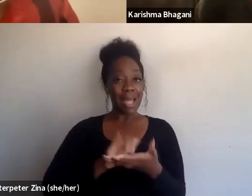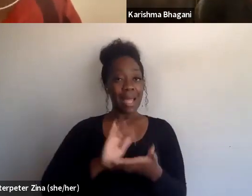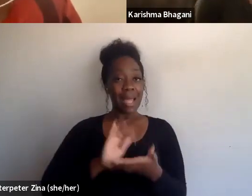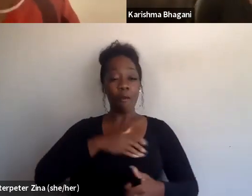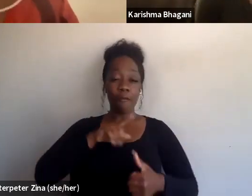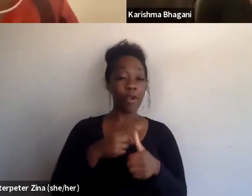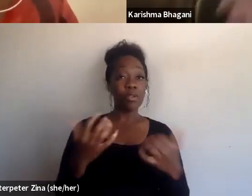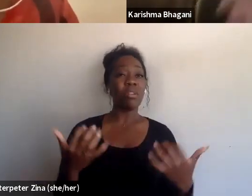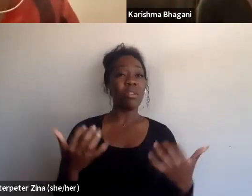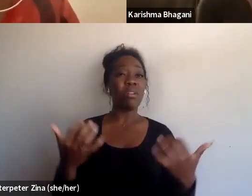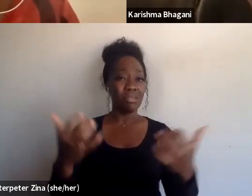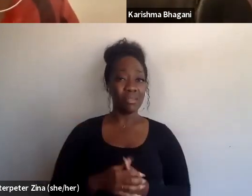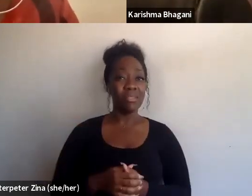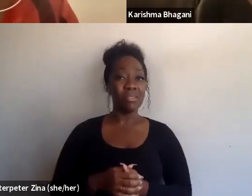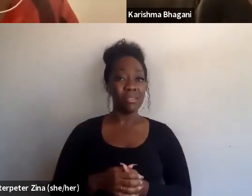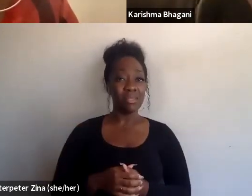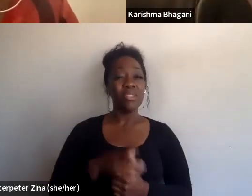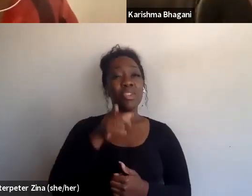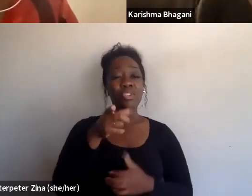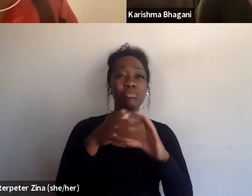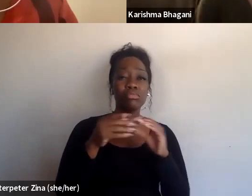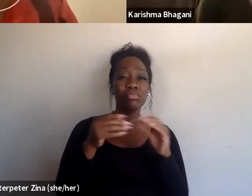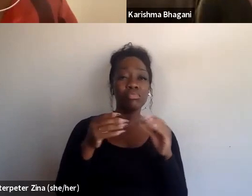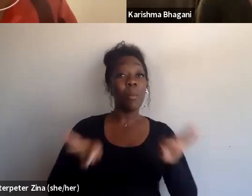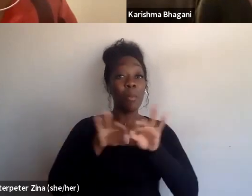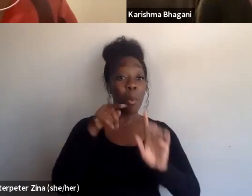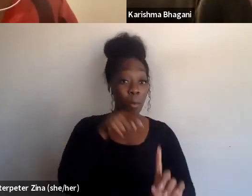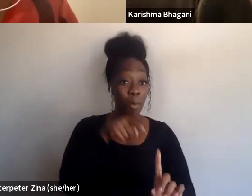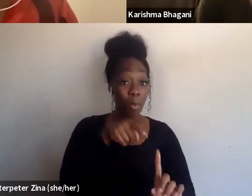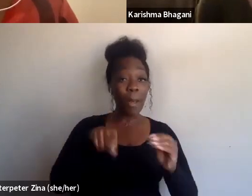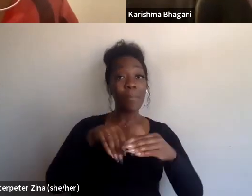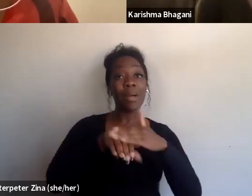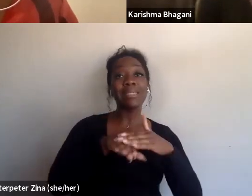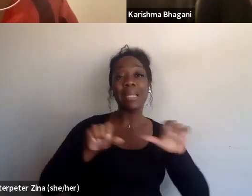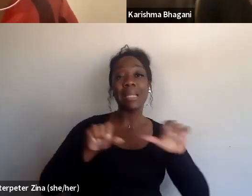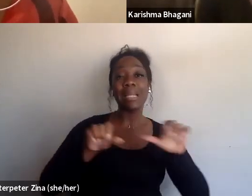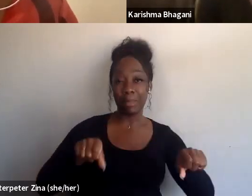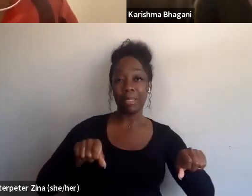and so I think you've spoken to a really important point of accessibility when it comes to our generation also.